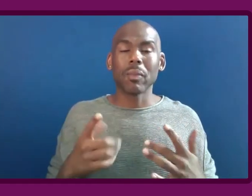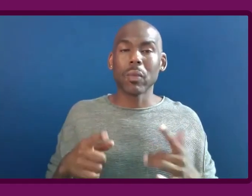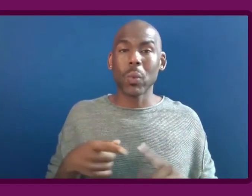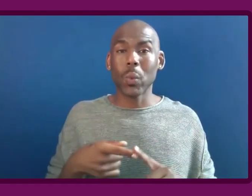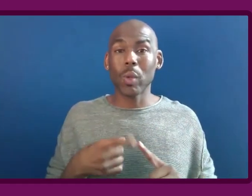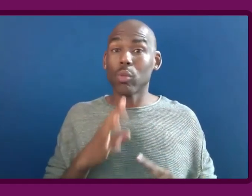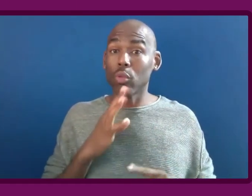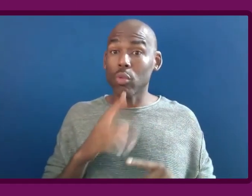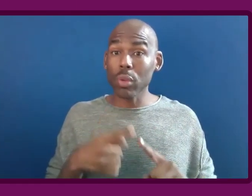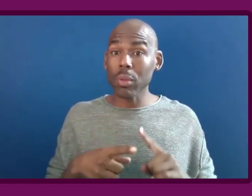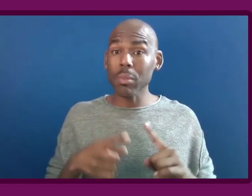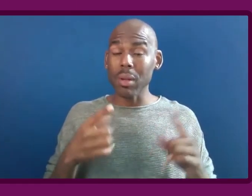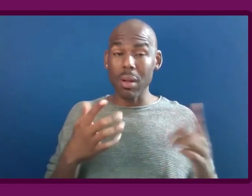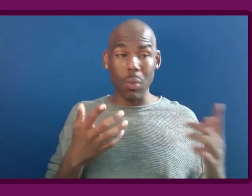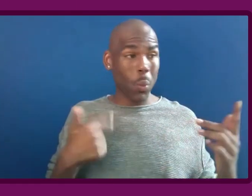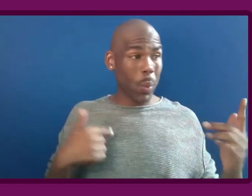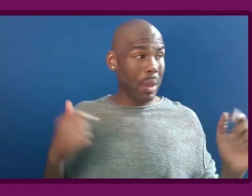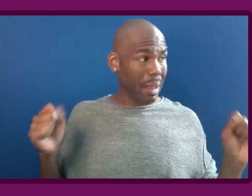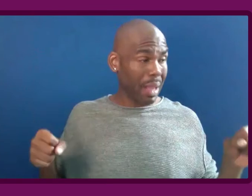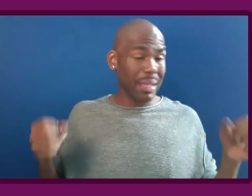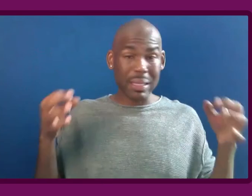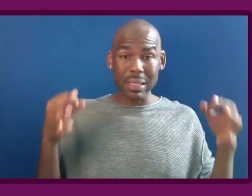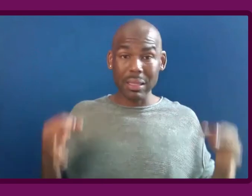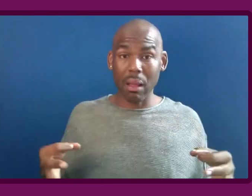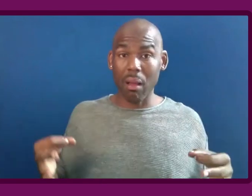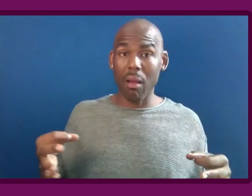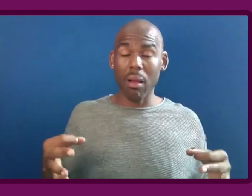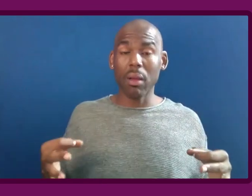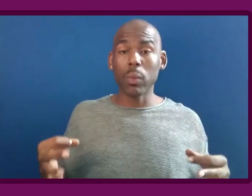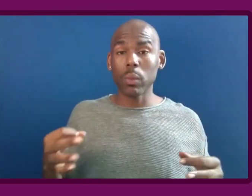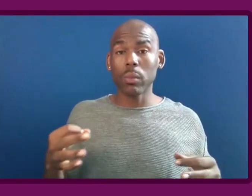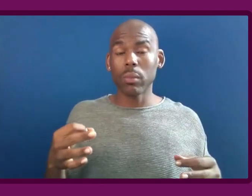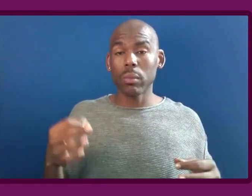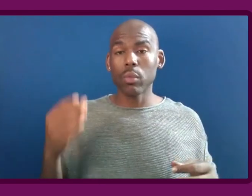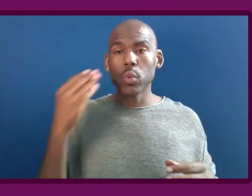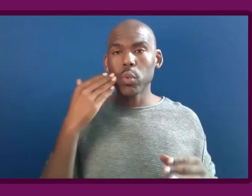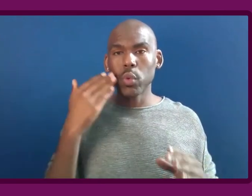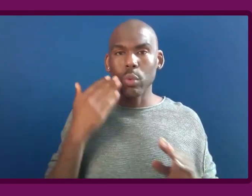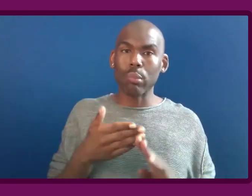with their rights and their reproductive rights, but we're not talking about it when it comes to women with disabilities. Ashley Inkumsah: